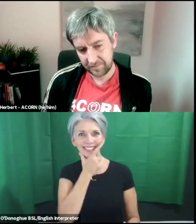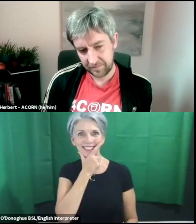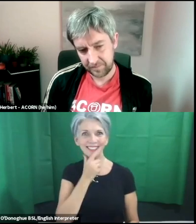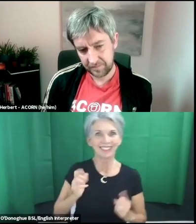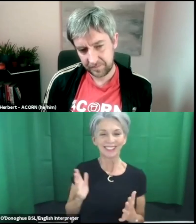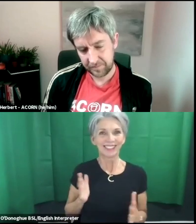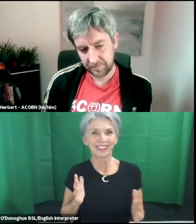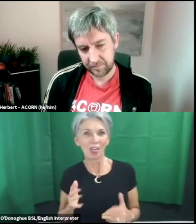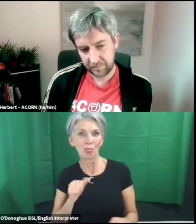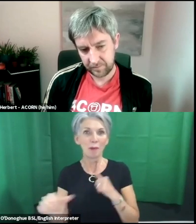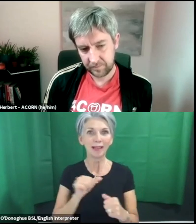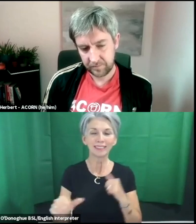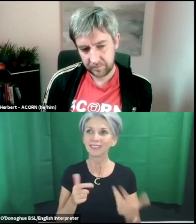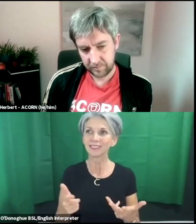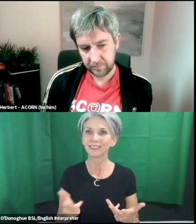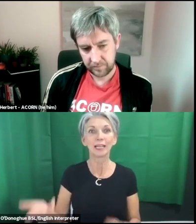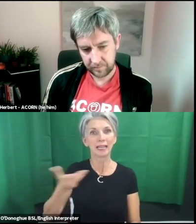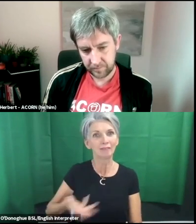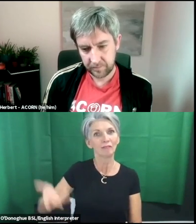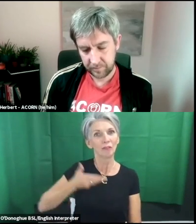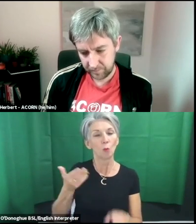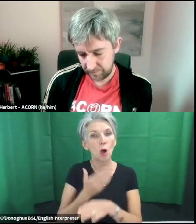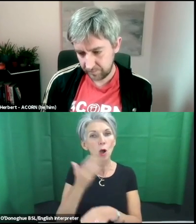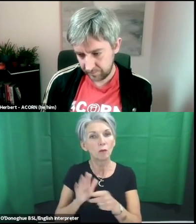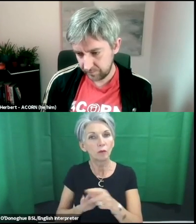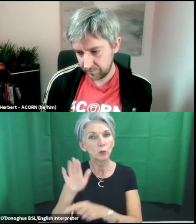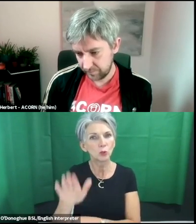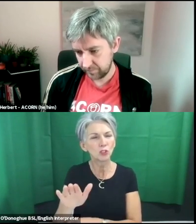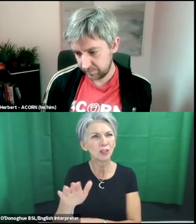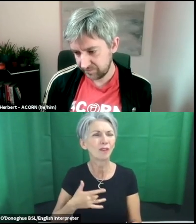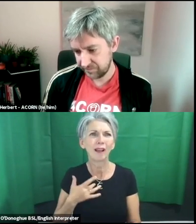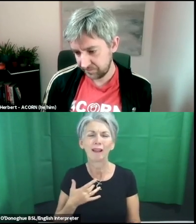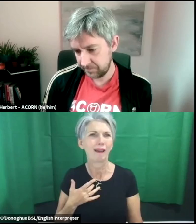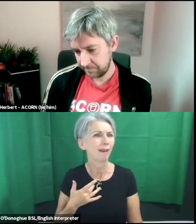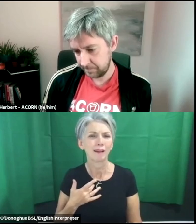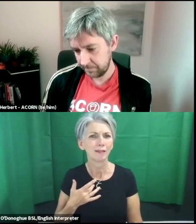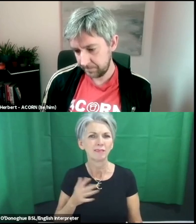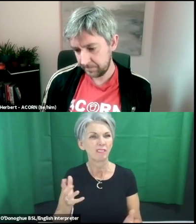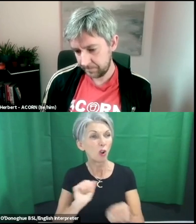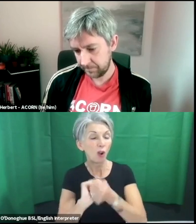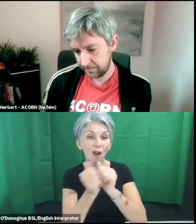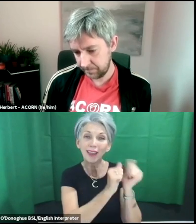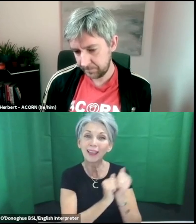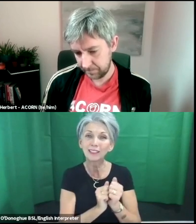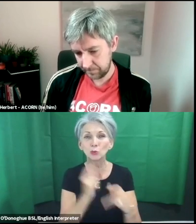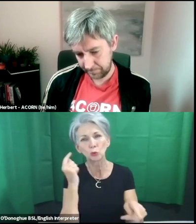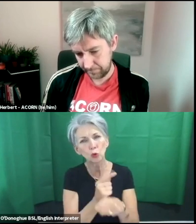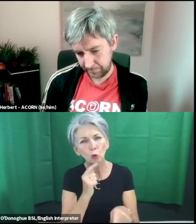re-employed and re-employed. And you don't really have colleagues that you can speak to and share